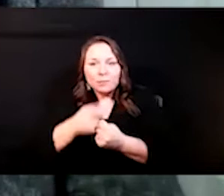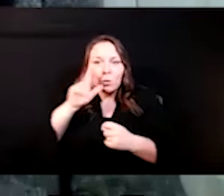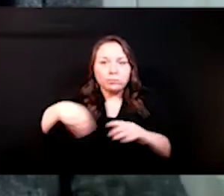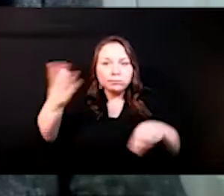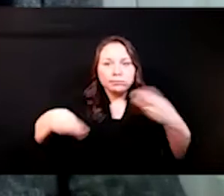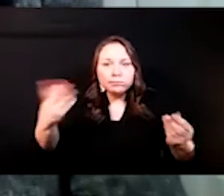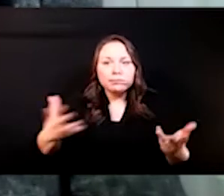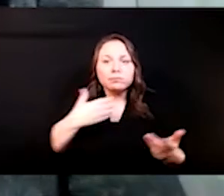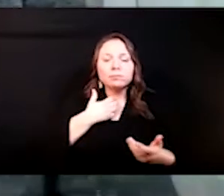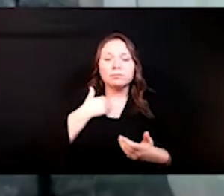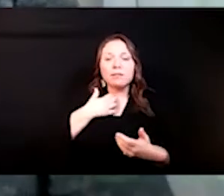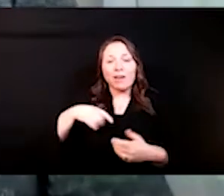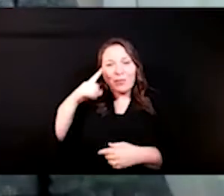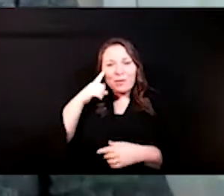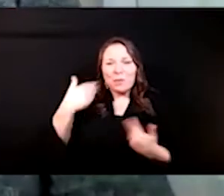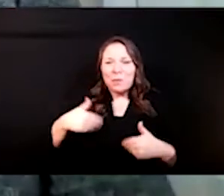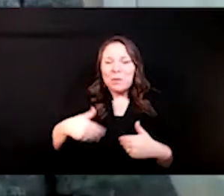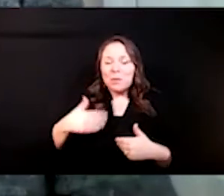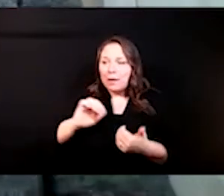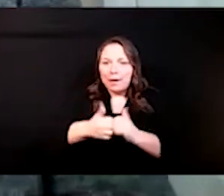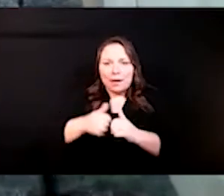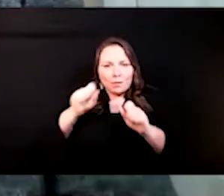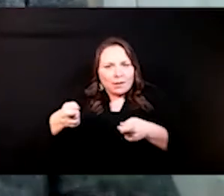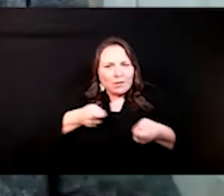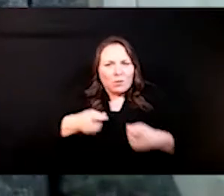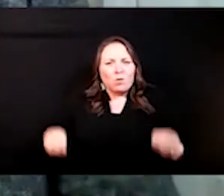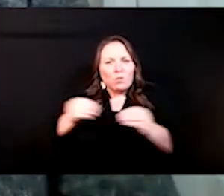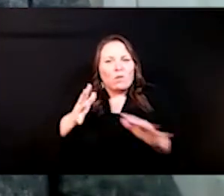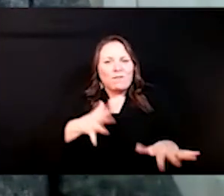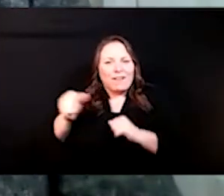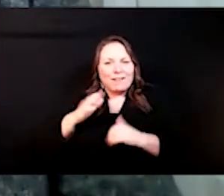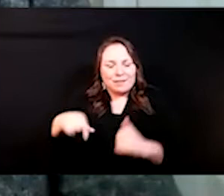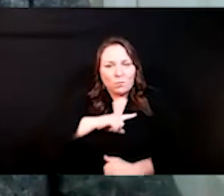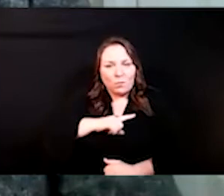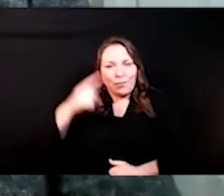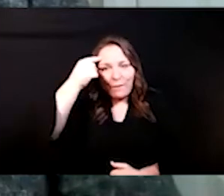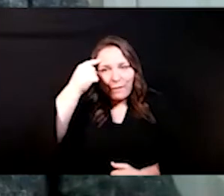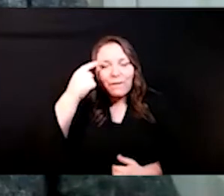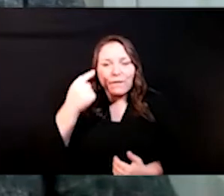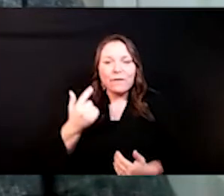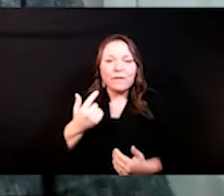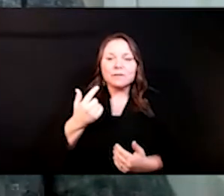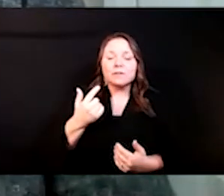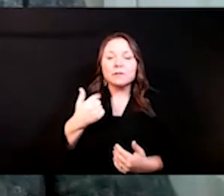THE FRONTLINES. I REMEMBER THINKING THAT MAYBE WE WOULD HAVE CONTROL OF THIS SOONER THAN WE'VE HAD. YOU KNOW,